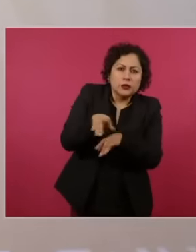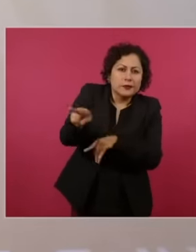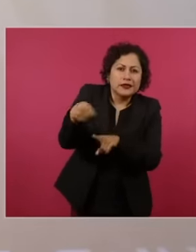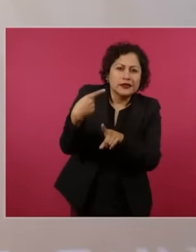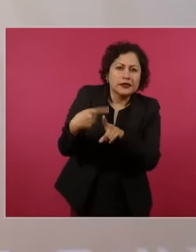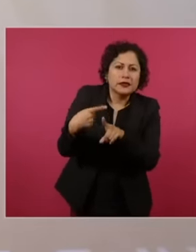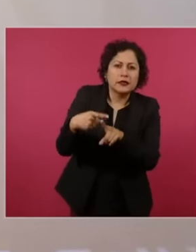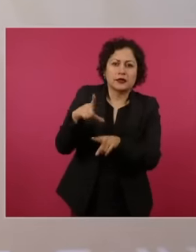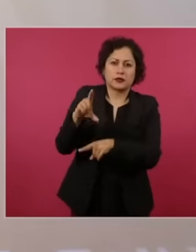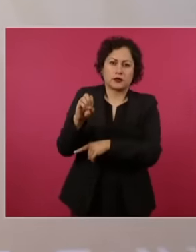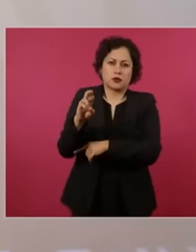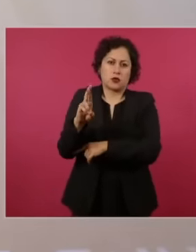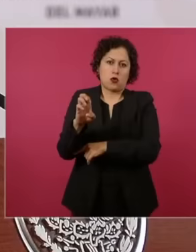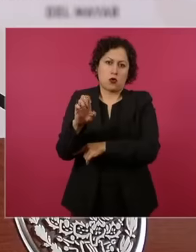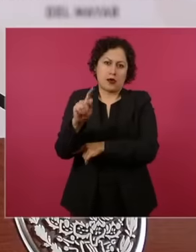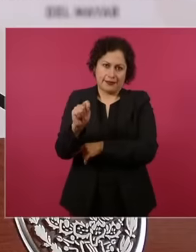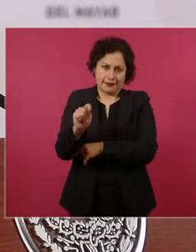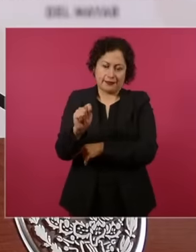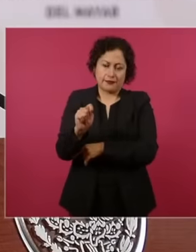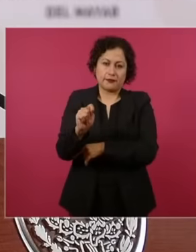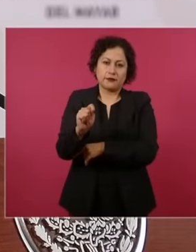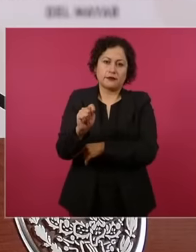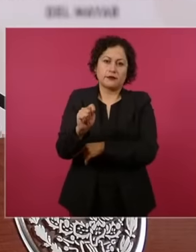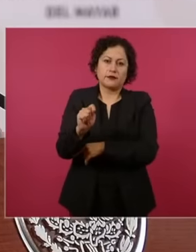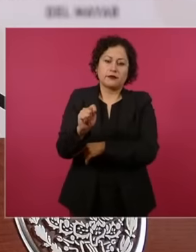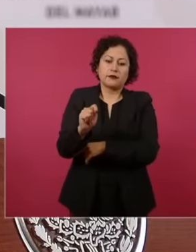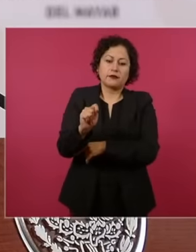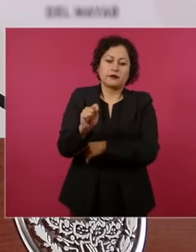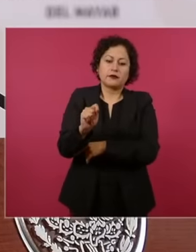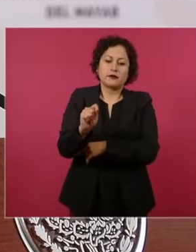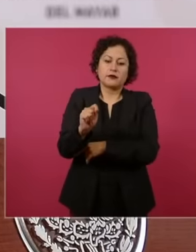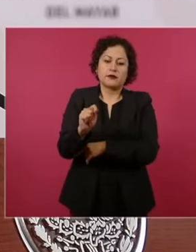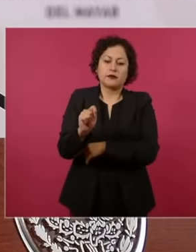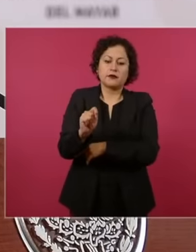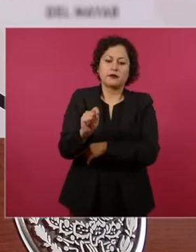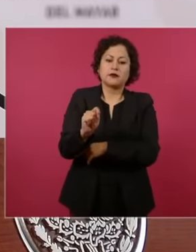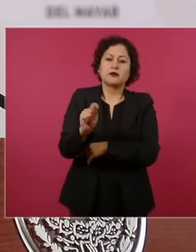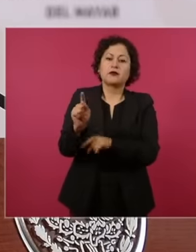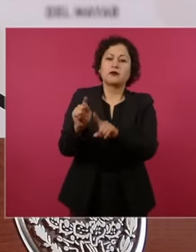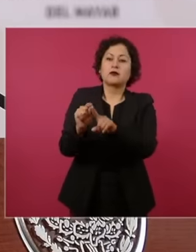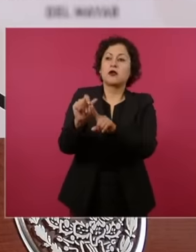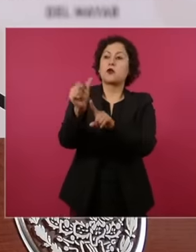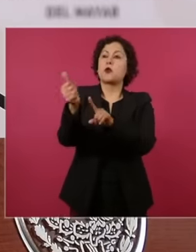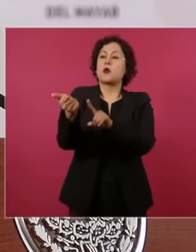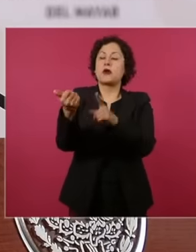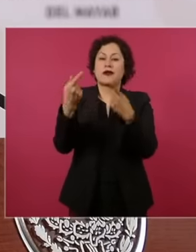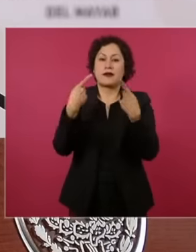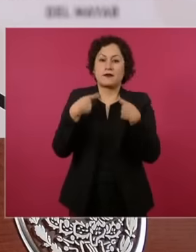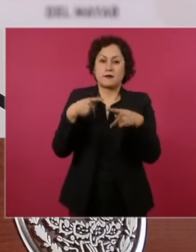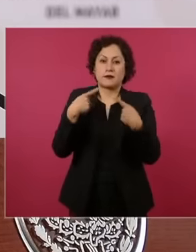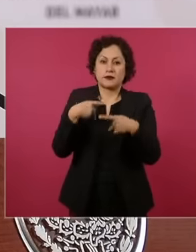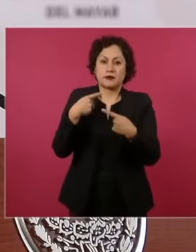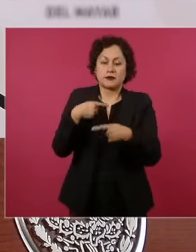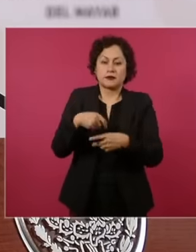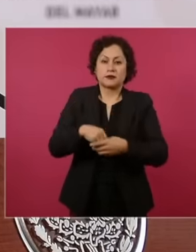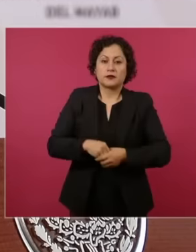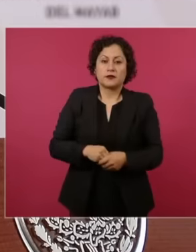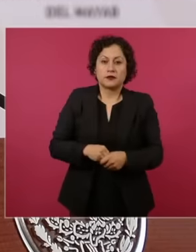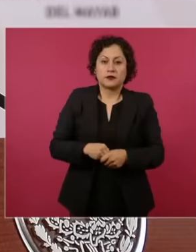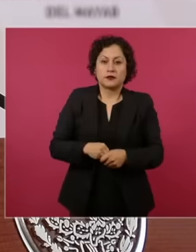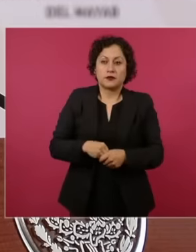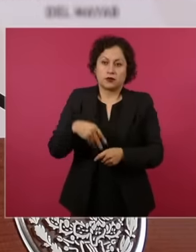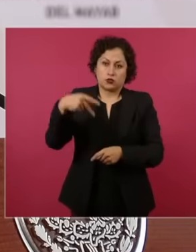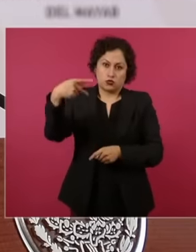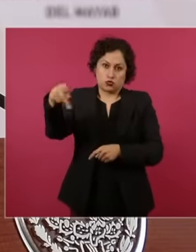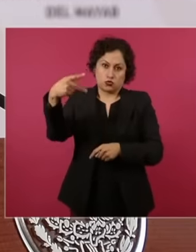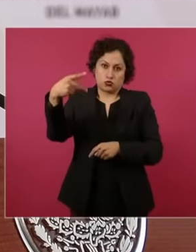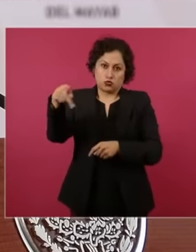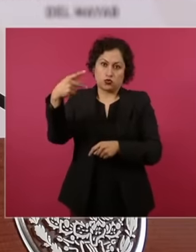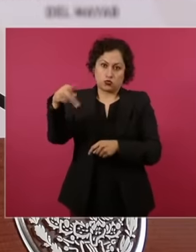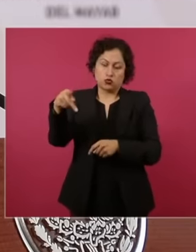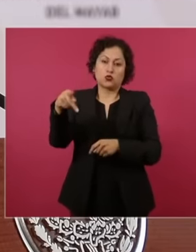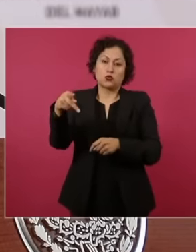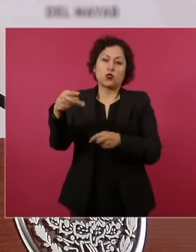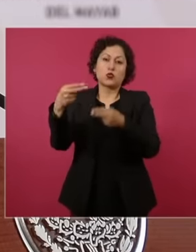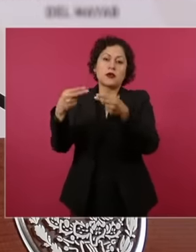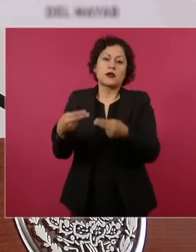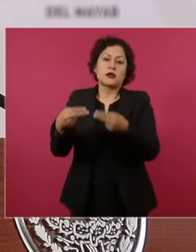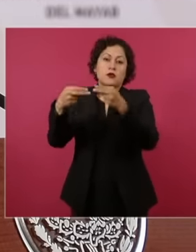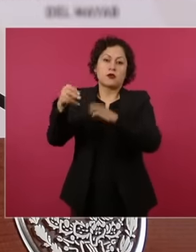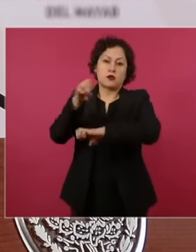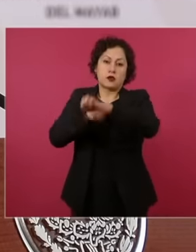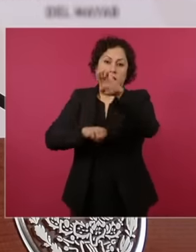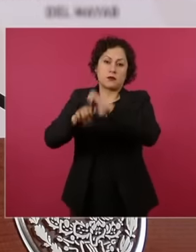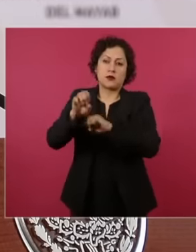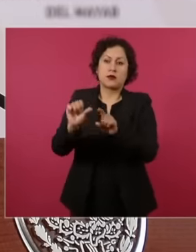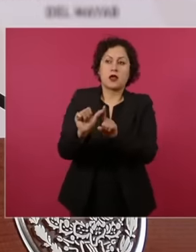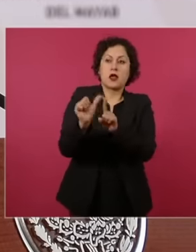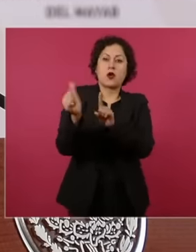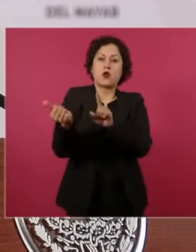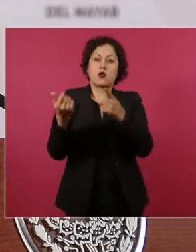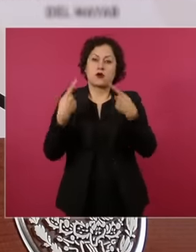the person who is his partner in his own company, however,